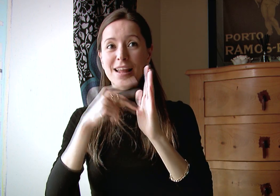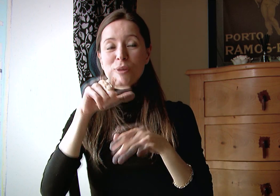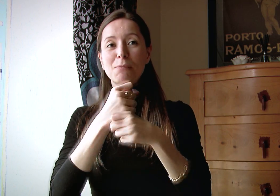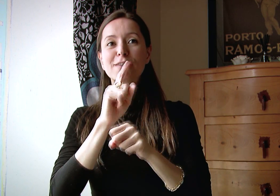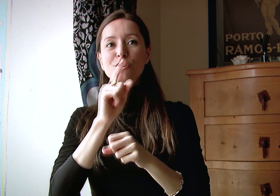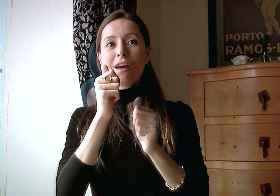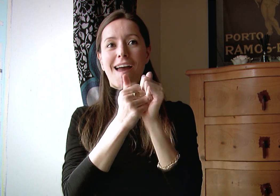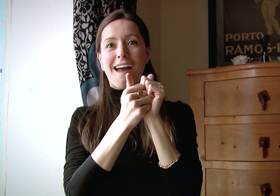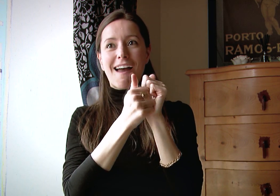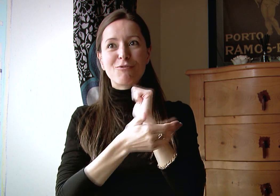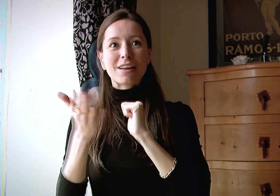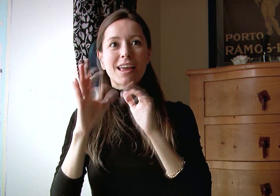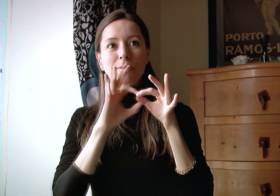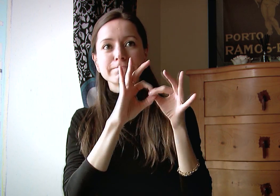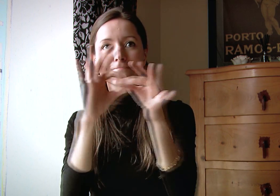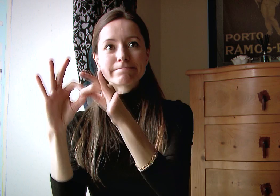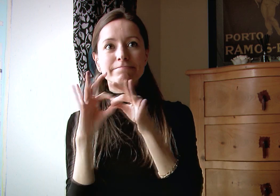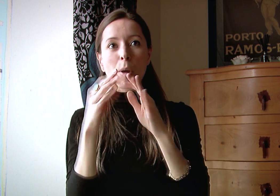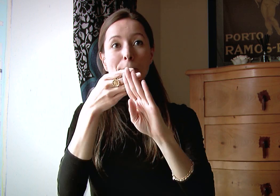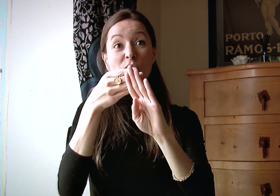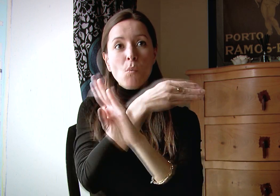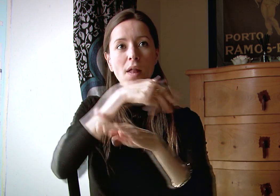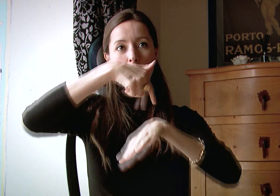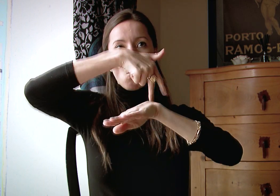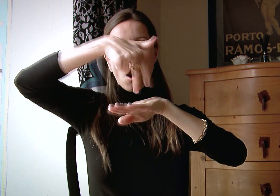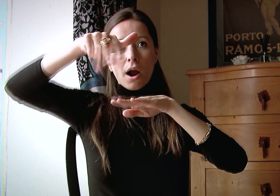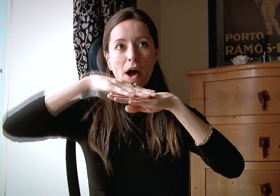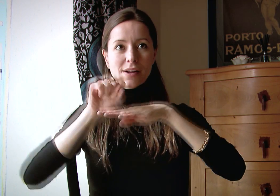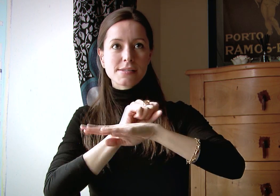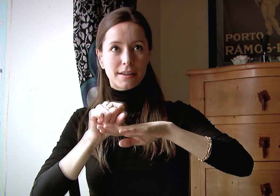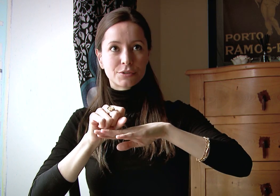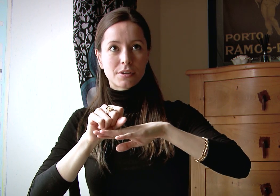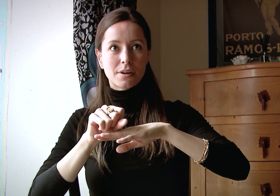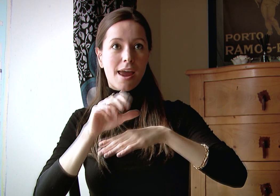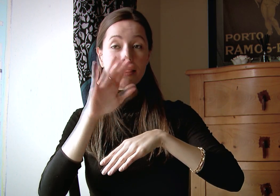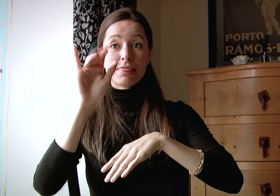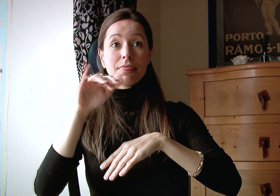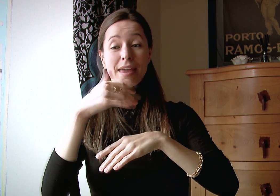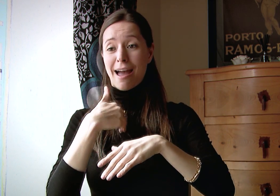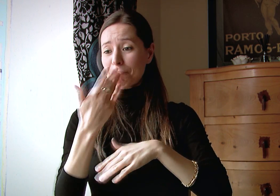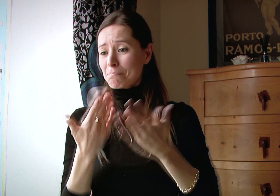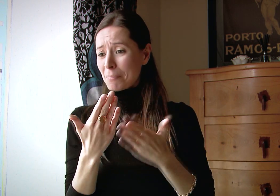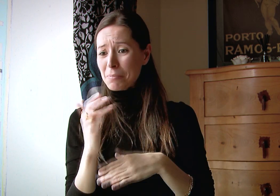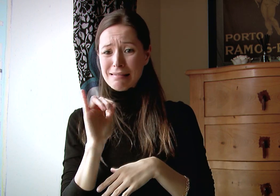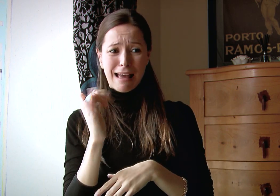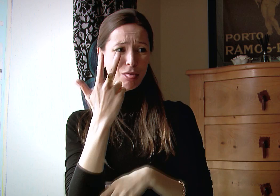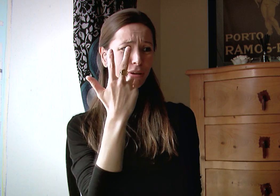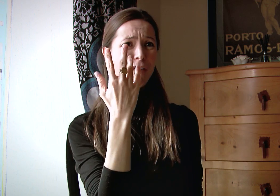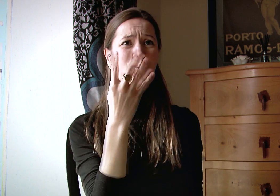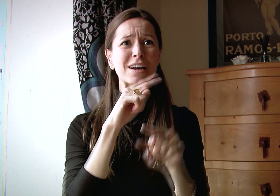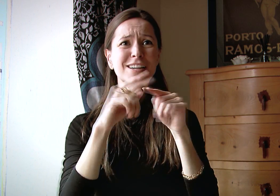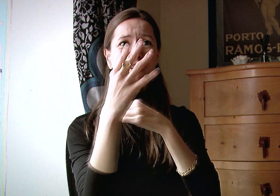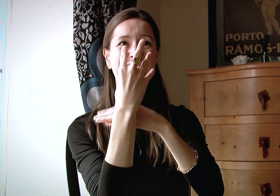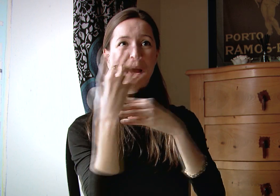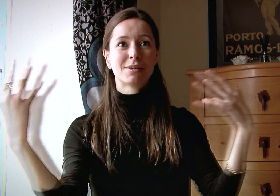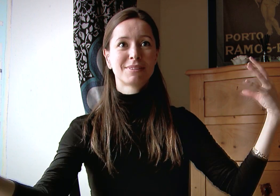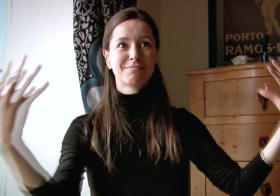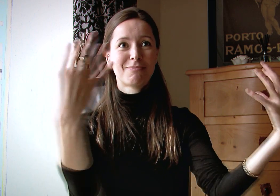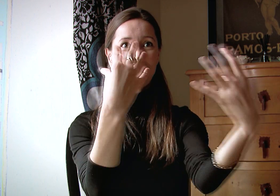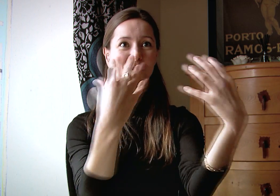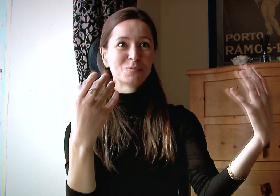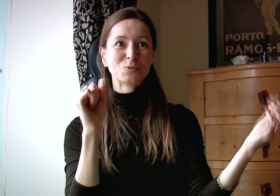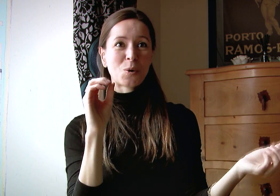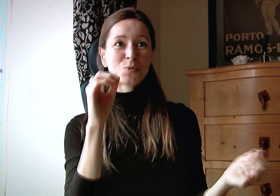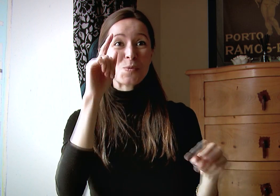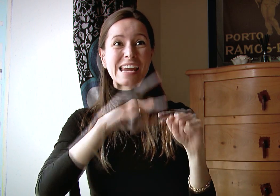had to be perfectly coordinated before they walk onstage. There were about three or four different cameras so you can't